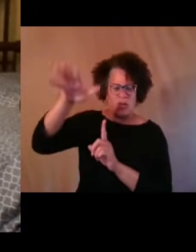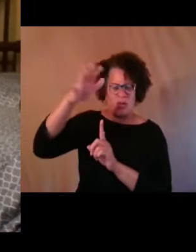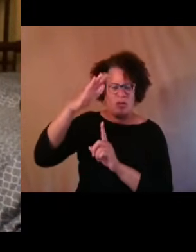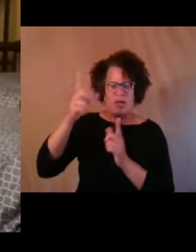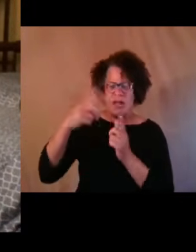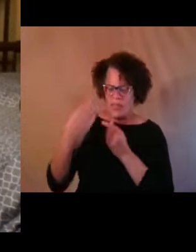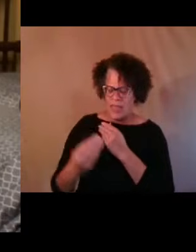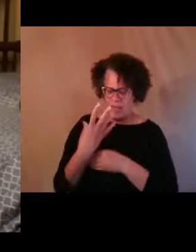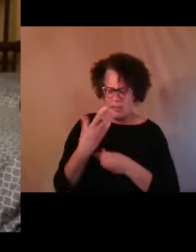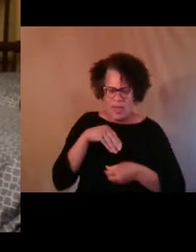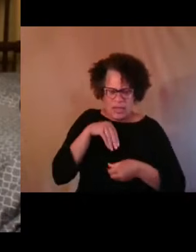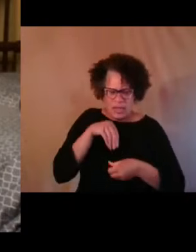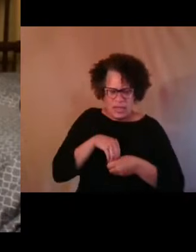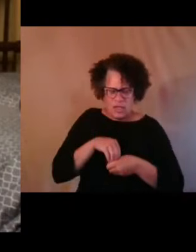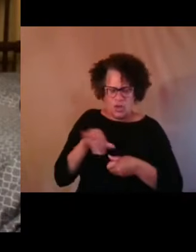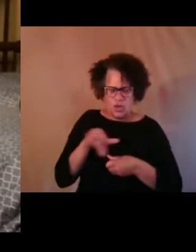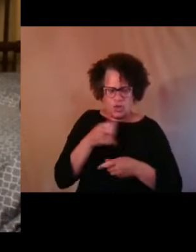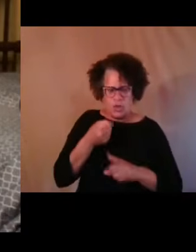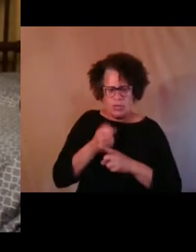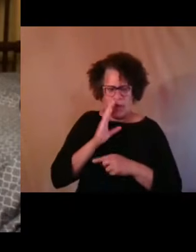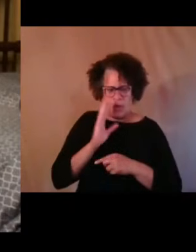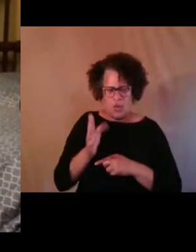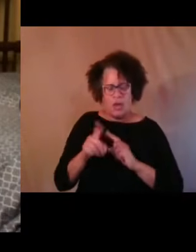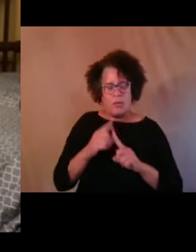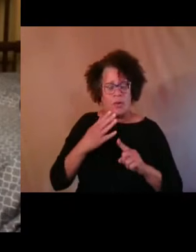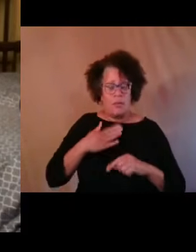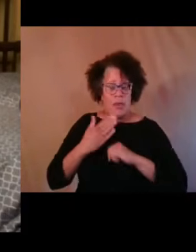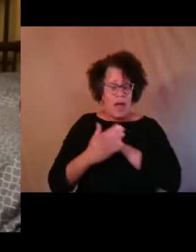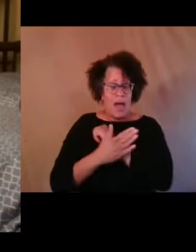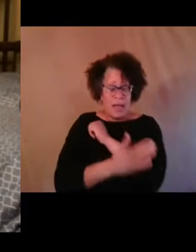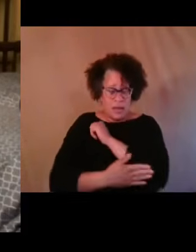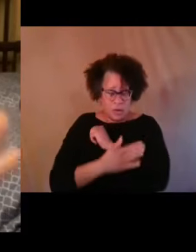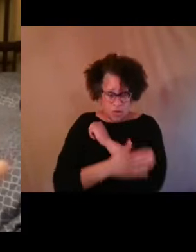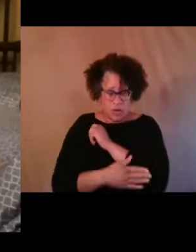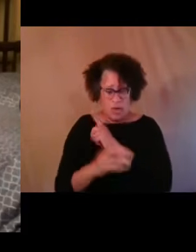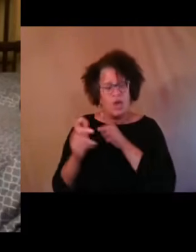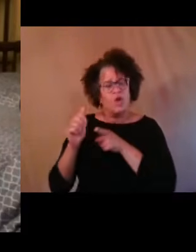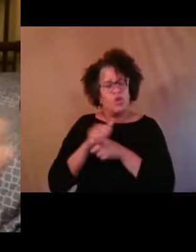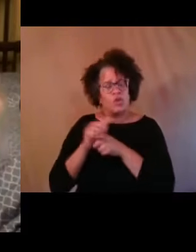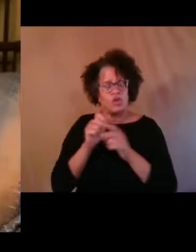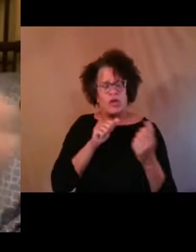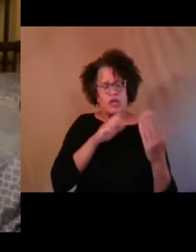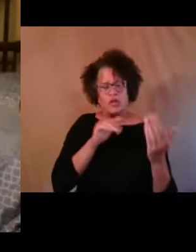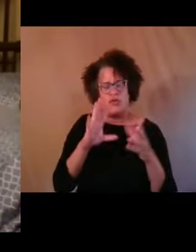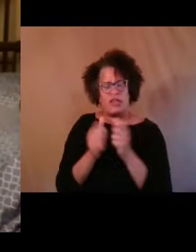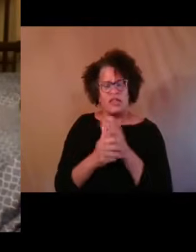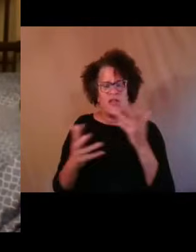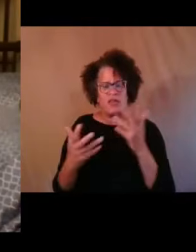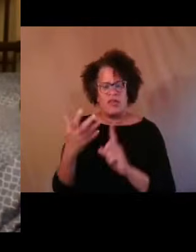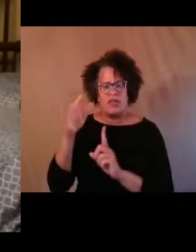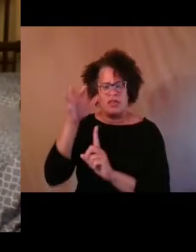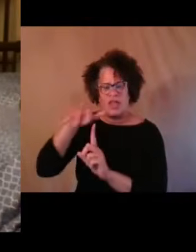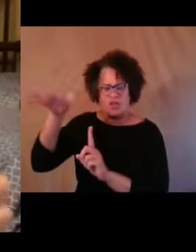But mostly in our country, we're trained to face everything external and react to it.